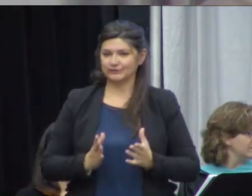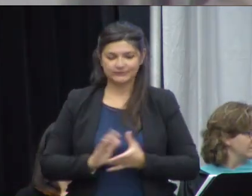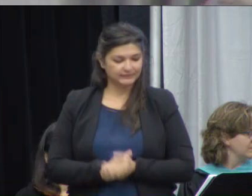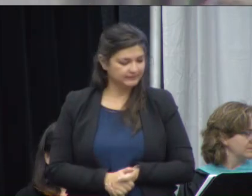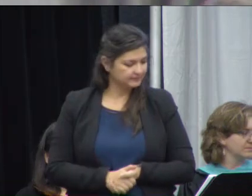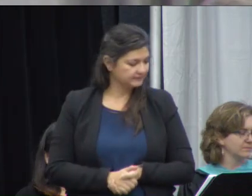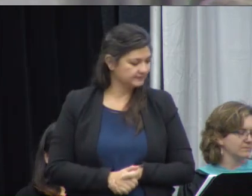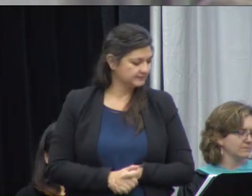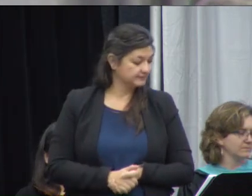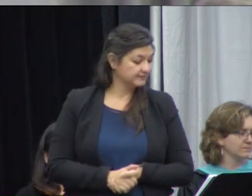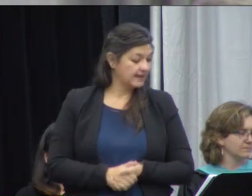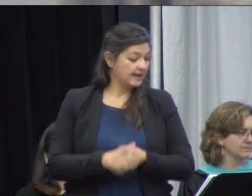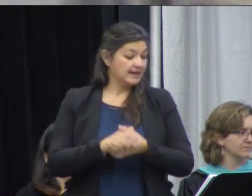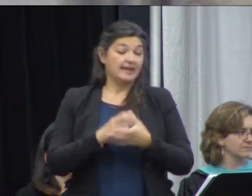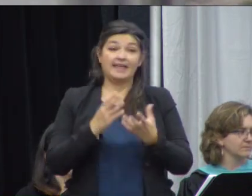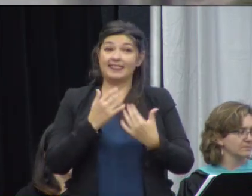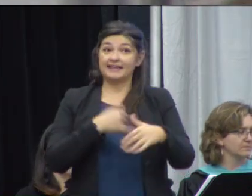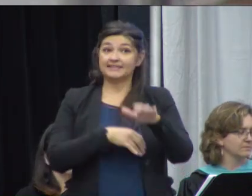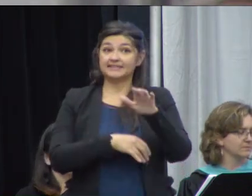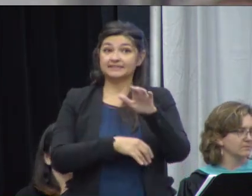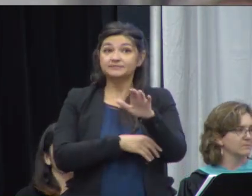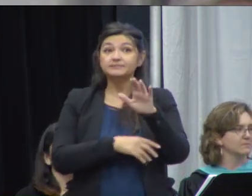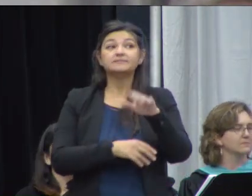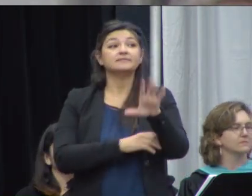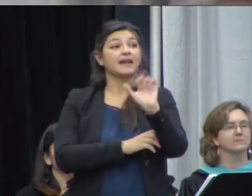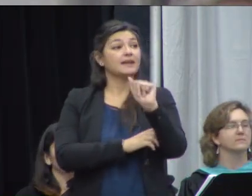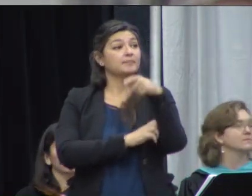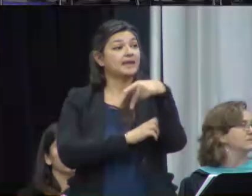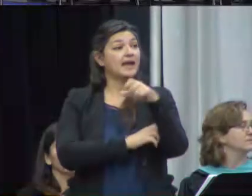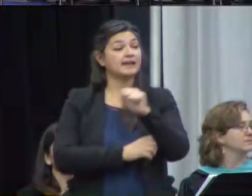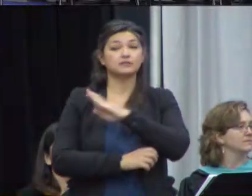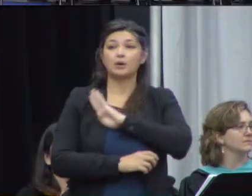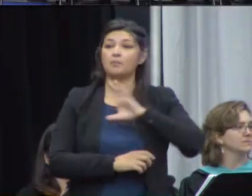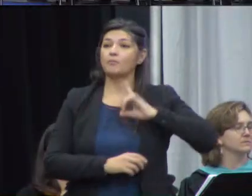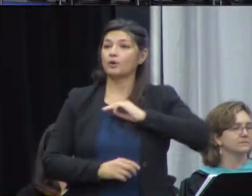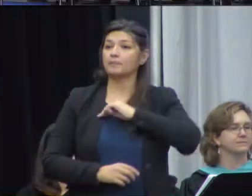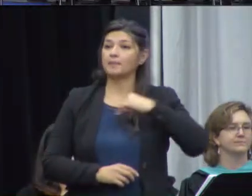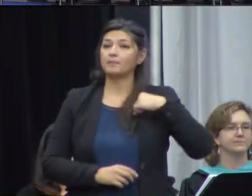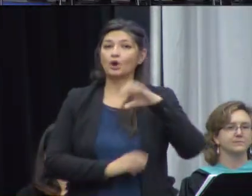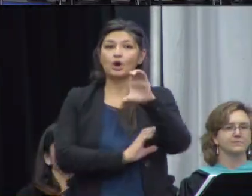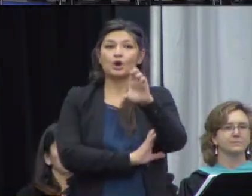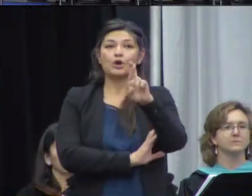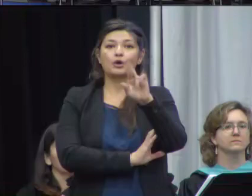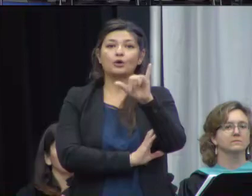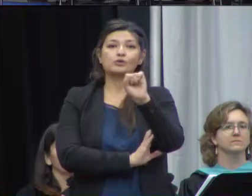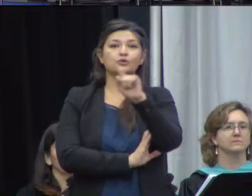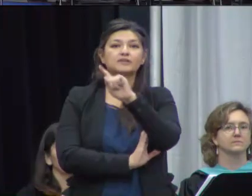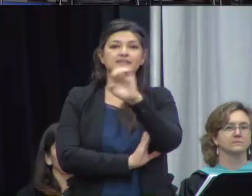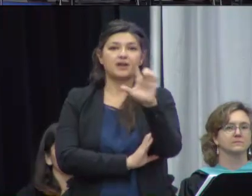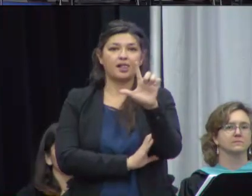Joining us this morning is APS Board Member Crystal Tapia-Romero.